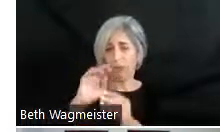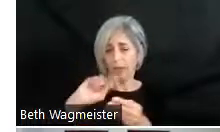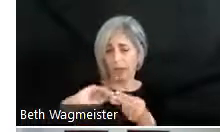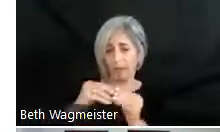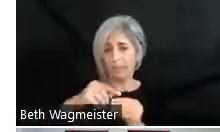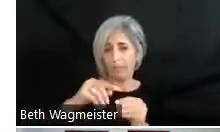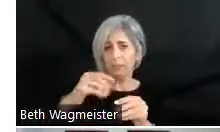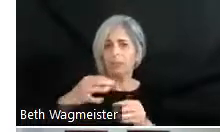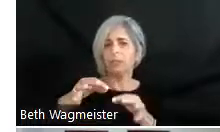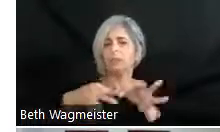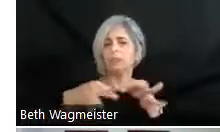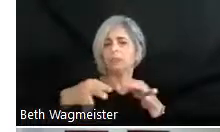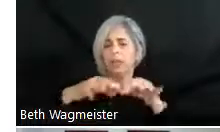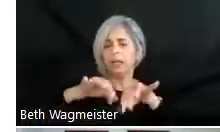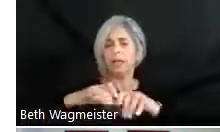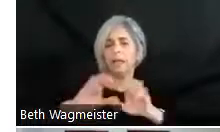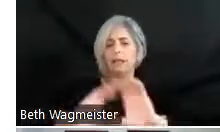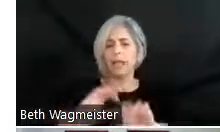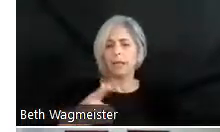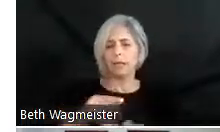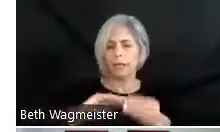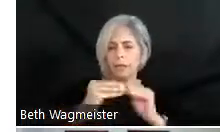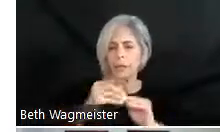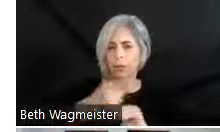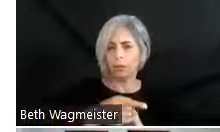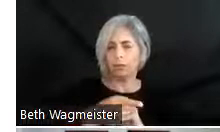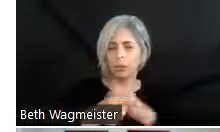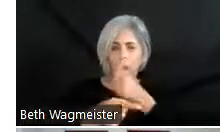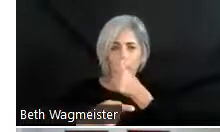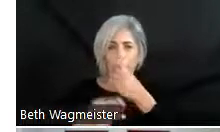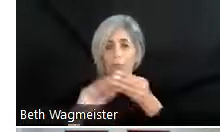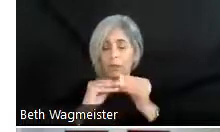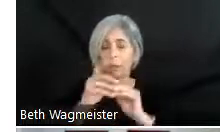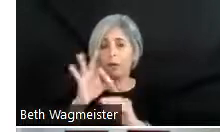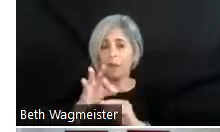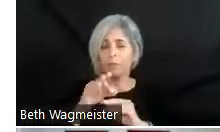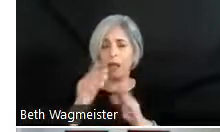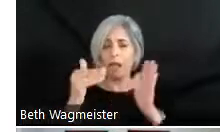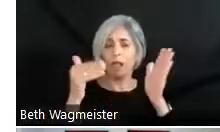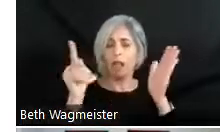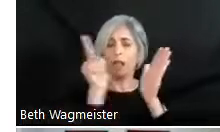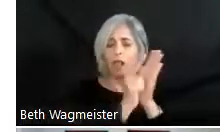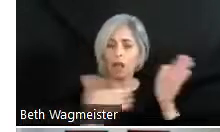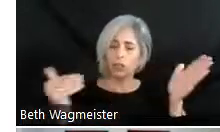chat. This number is actually the number of lawsuits from the Americans with Disabilities